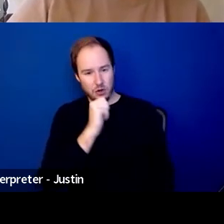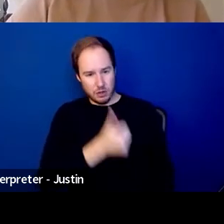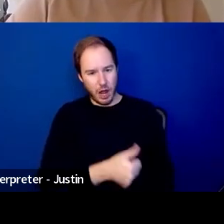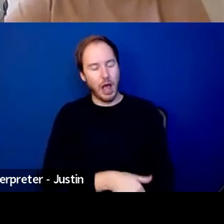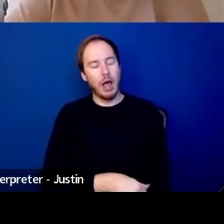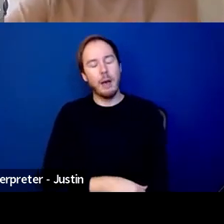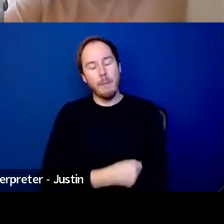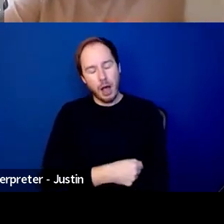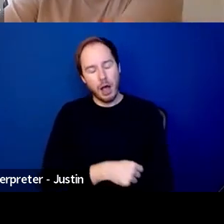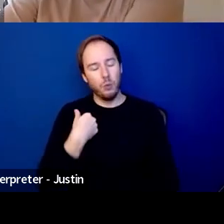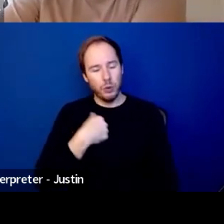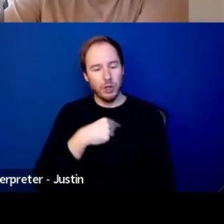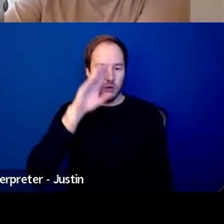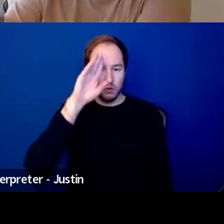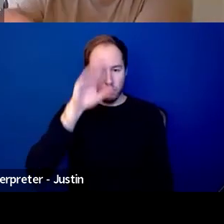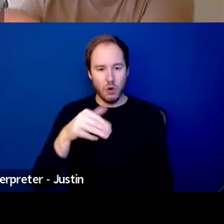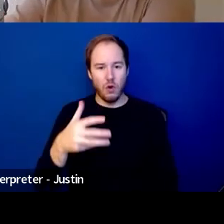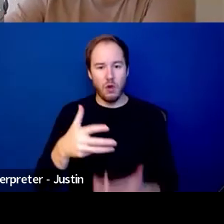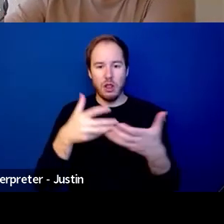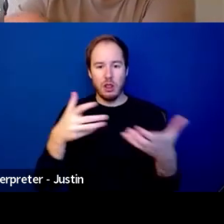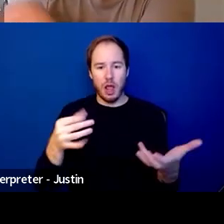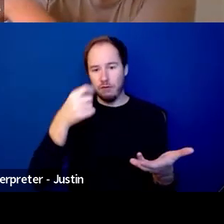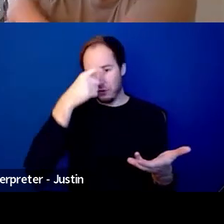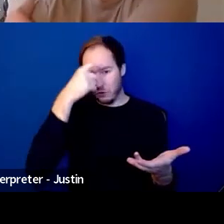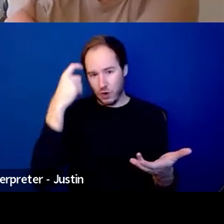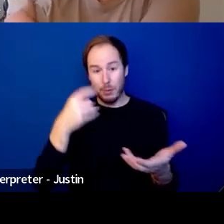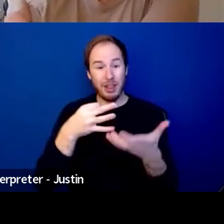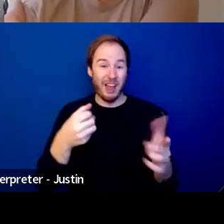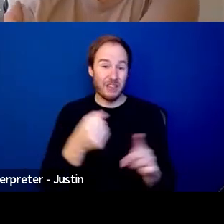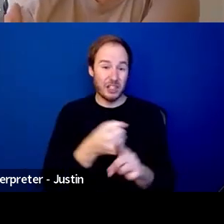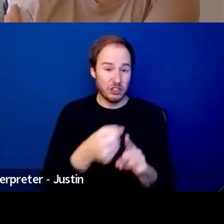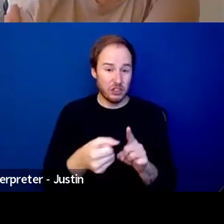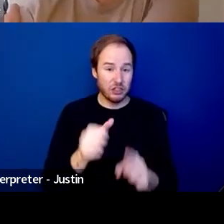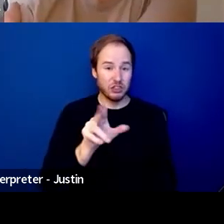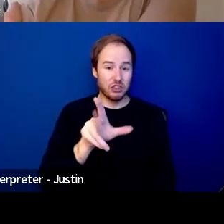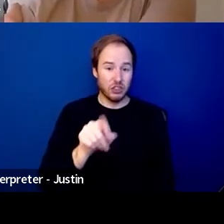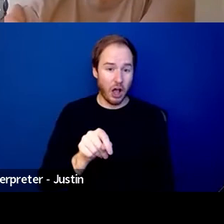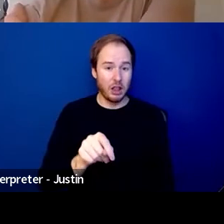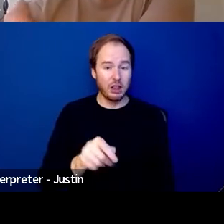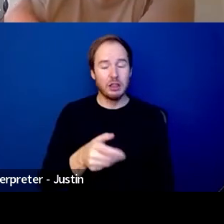We see a lot of assault, so pretty much like